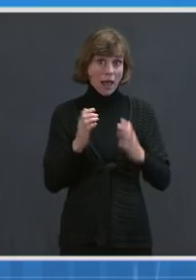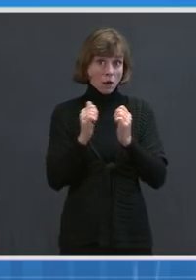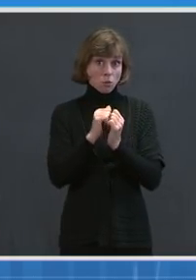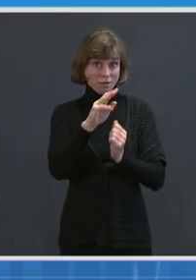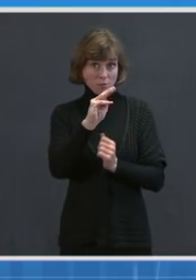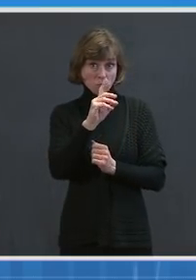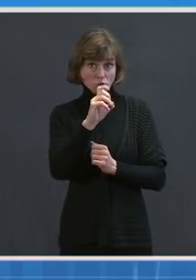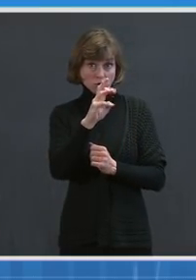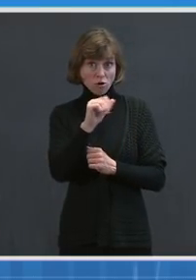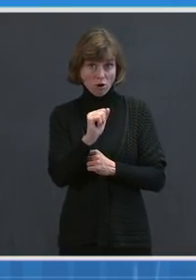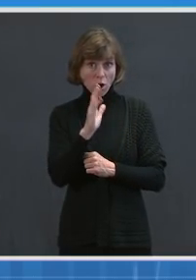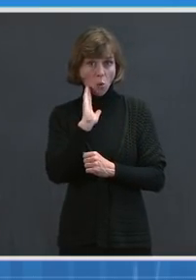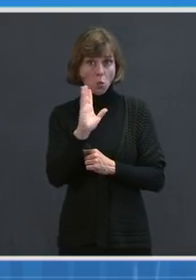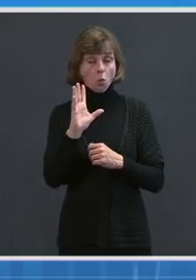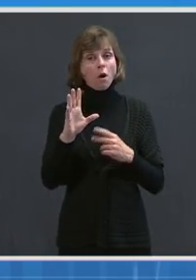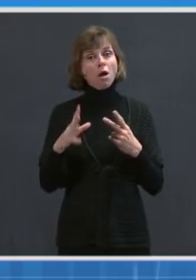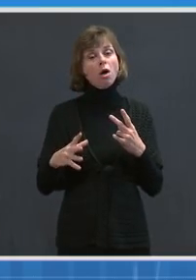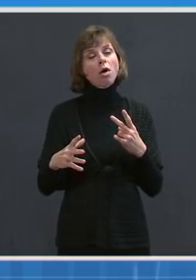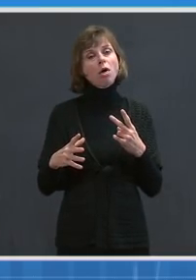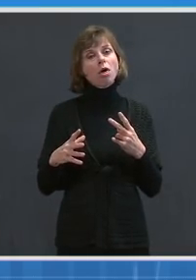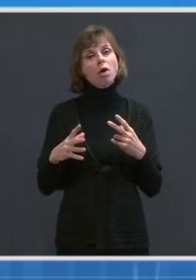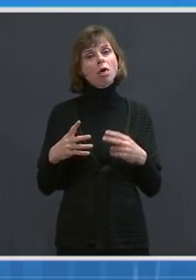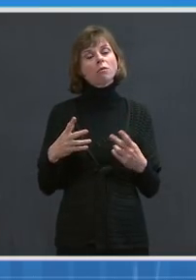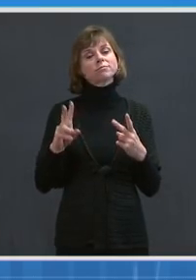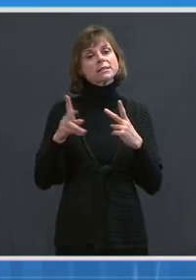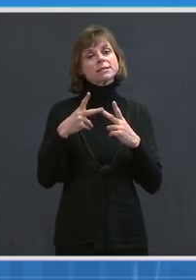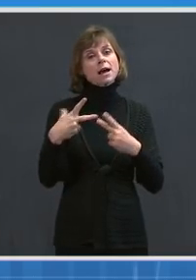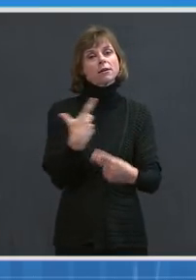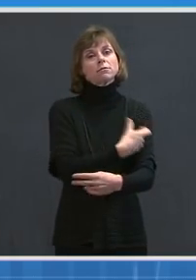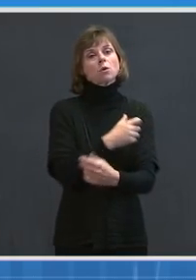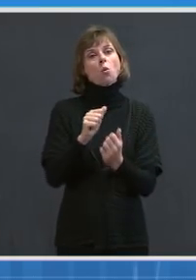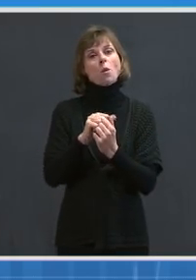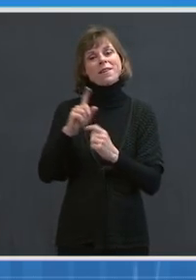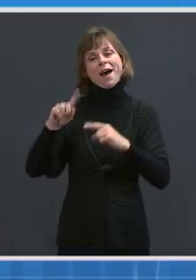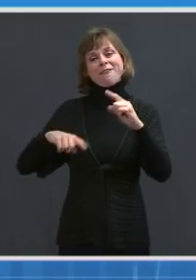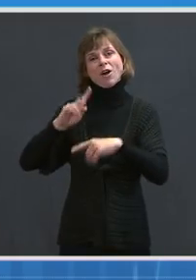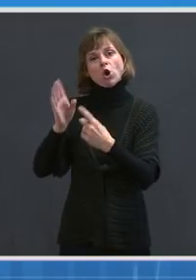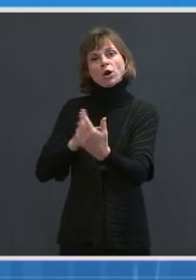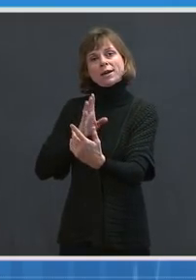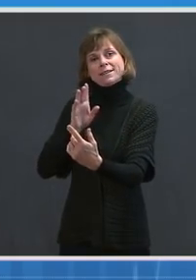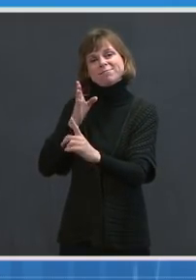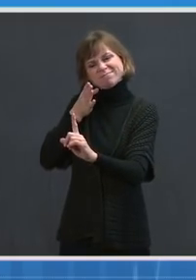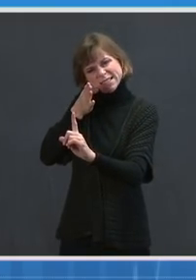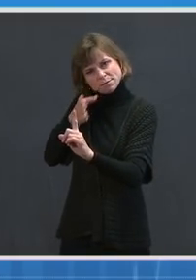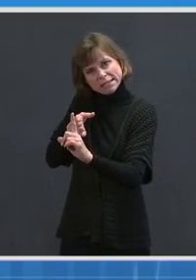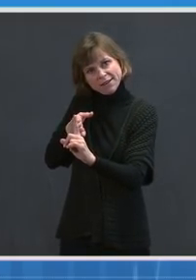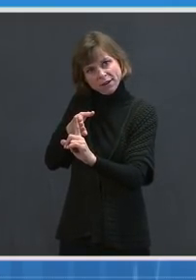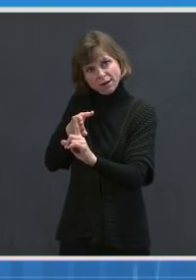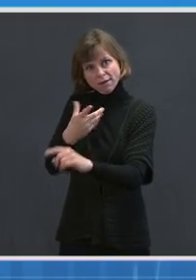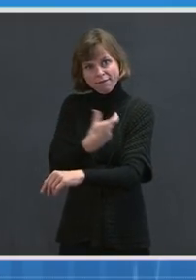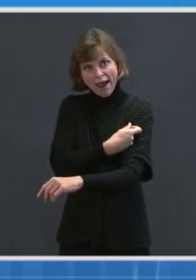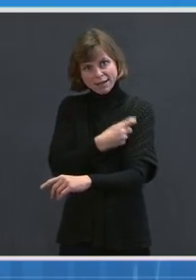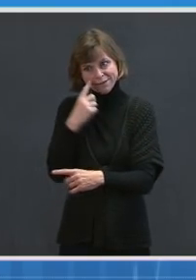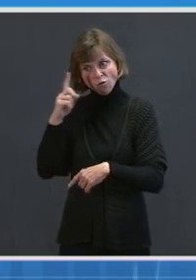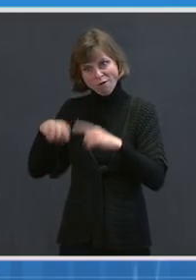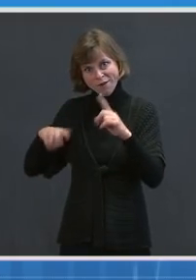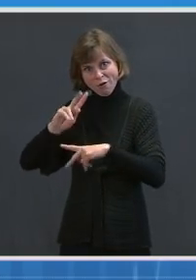to boost with a very variant-specific vaccine. But importantly, there's another tool in our armamentarium,